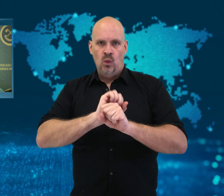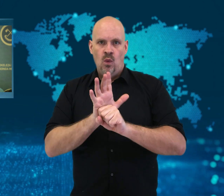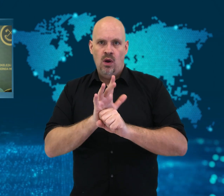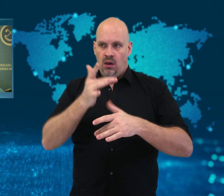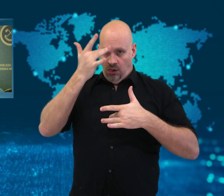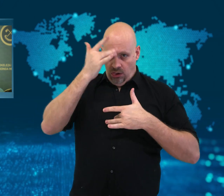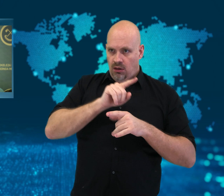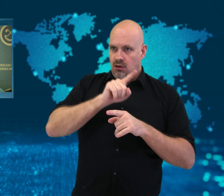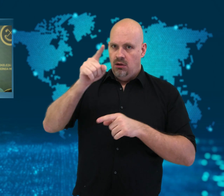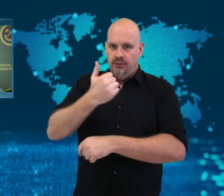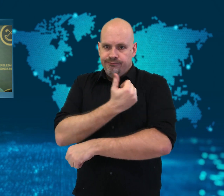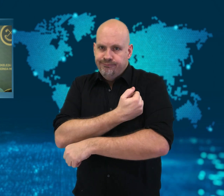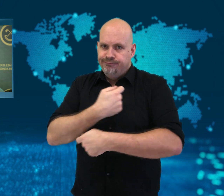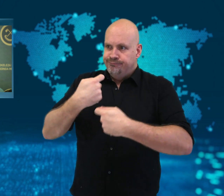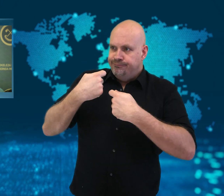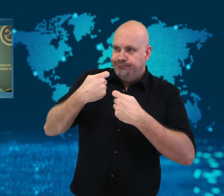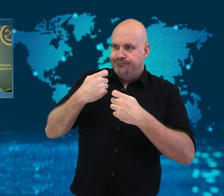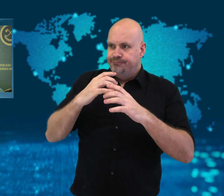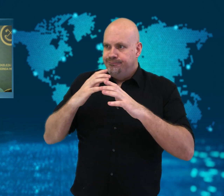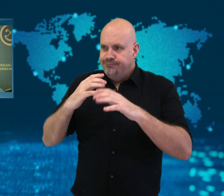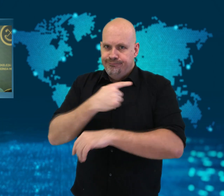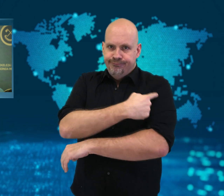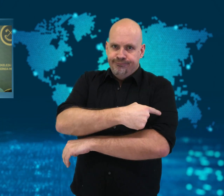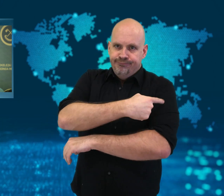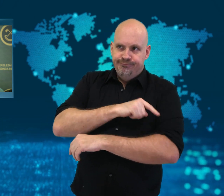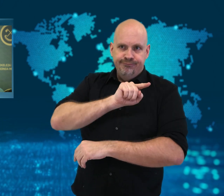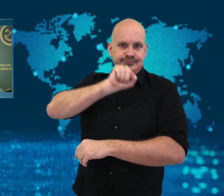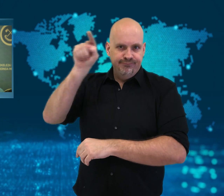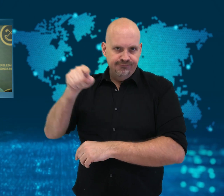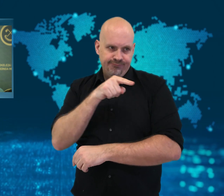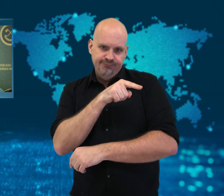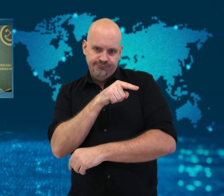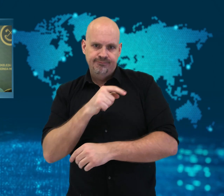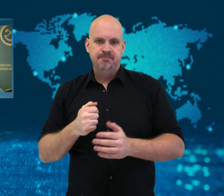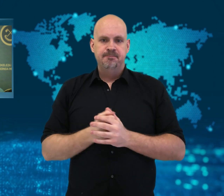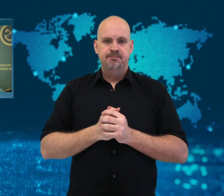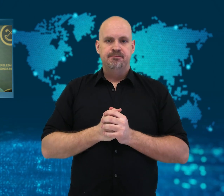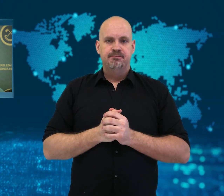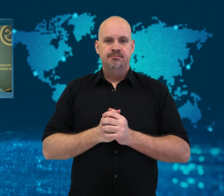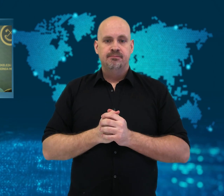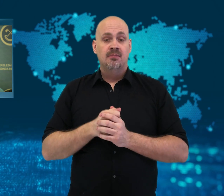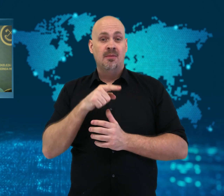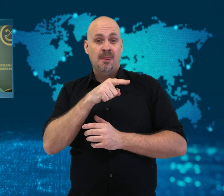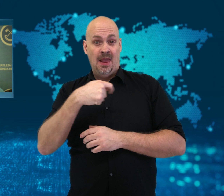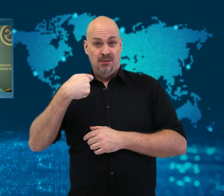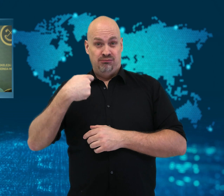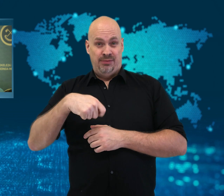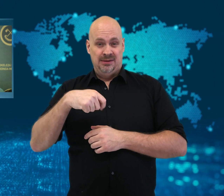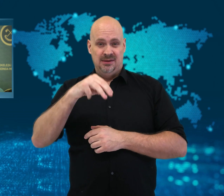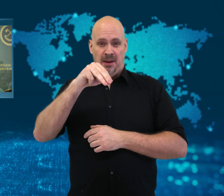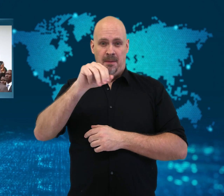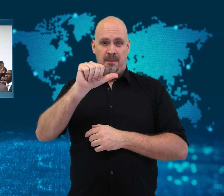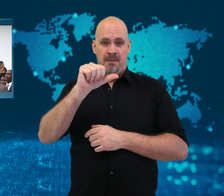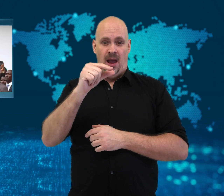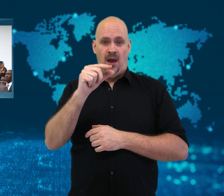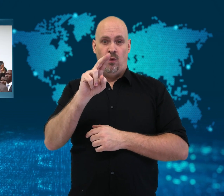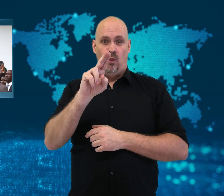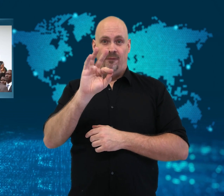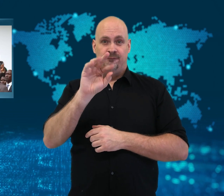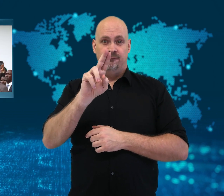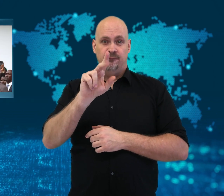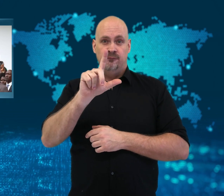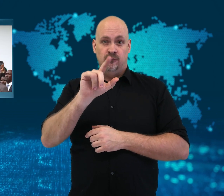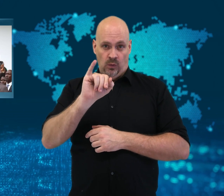and was flown outside the country for treatment after getting COVID-19.